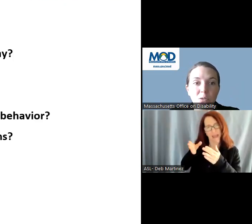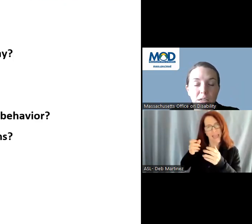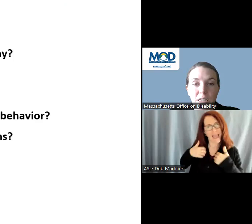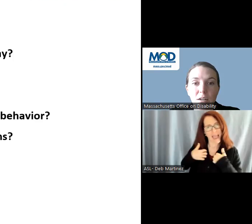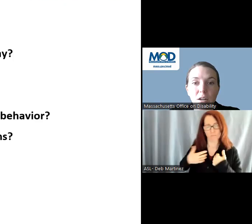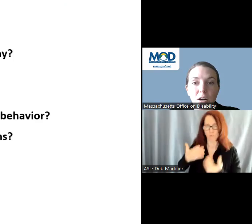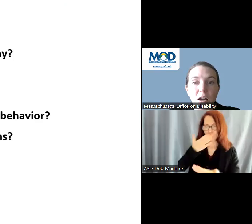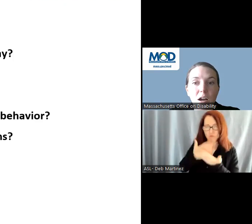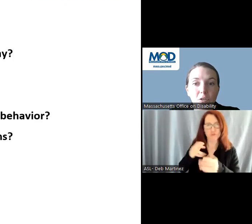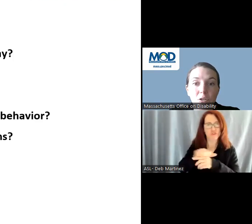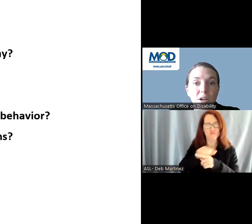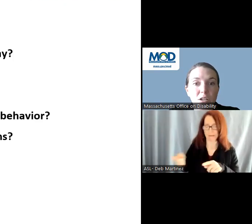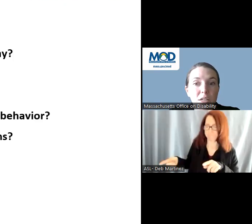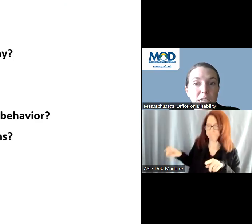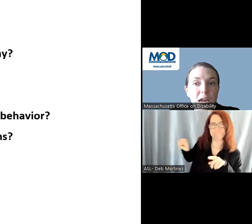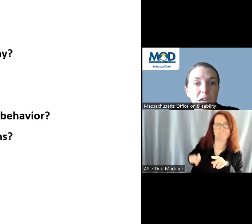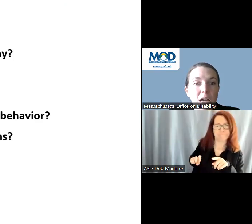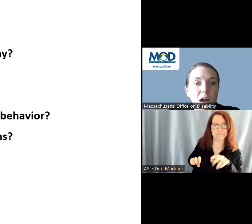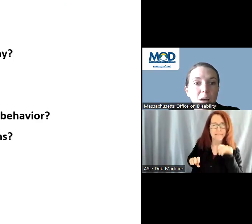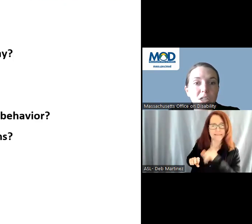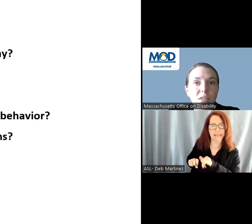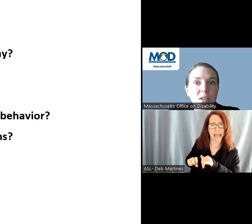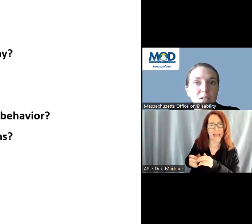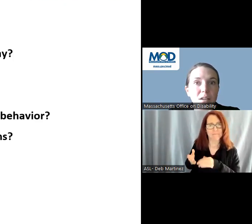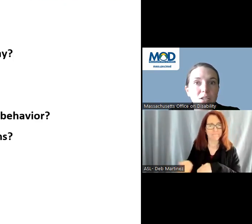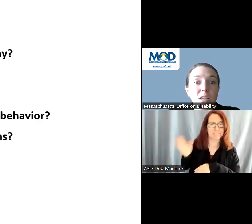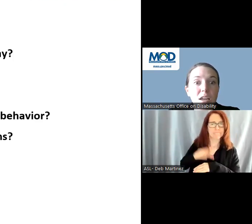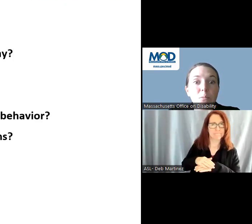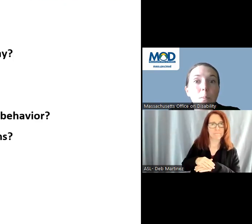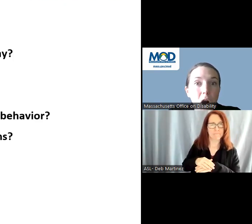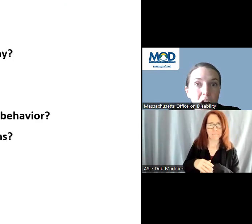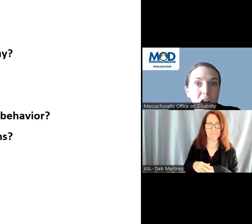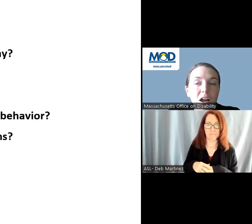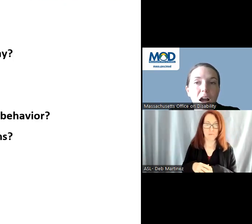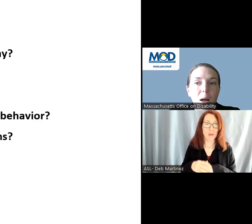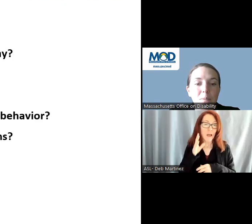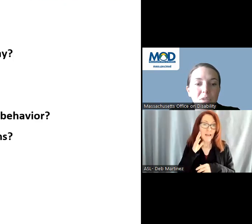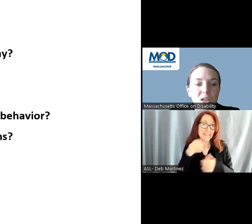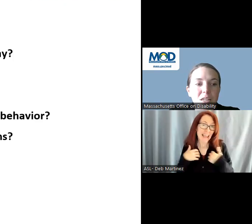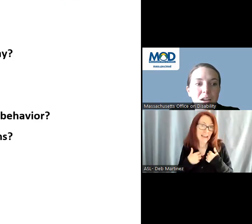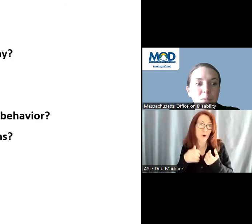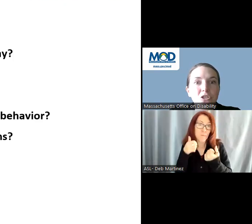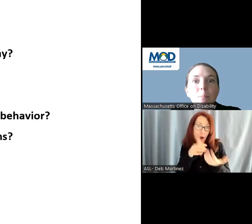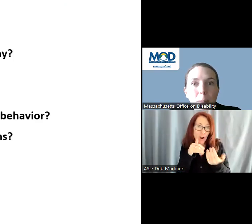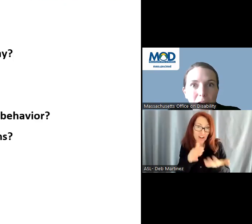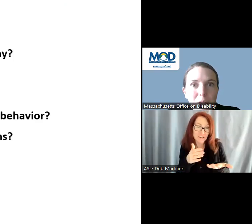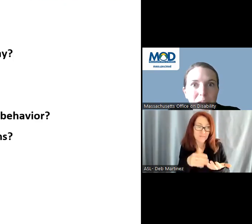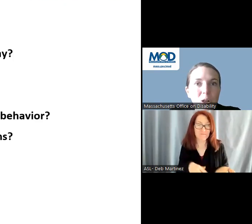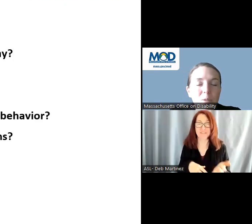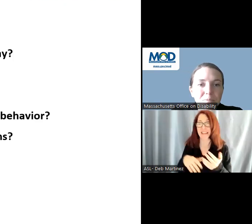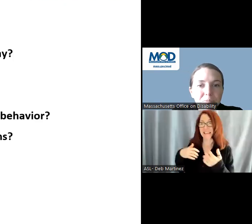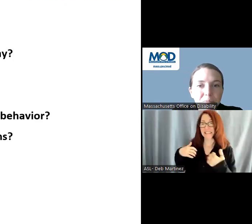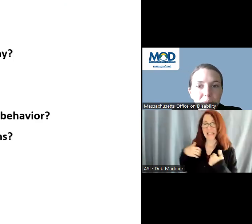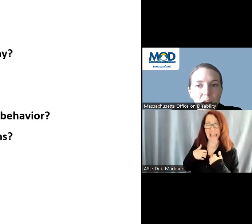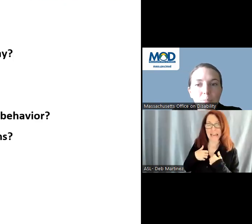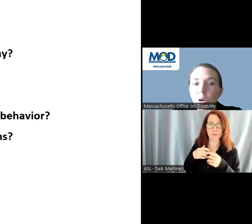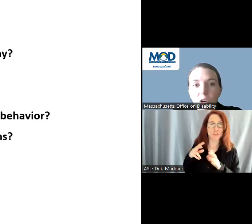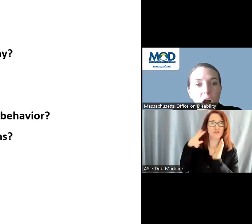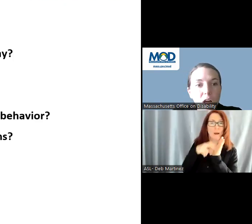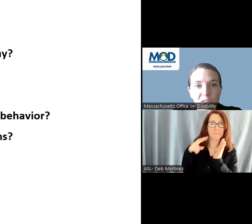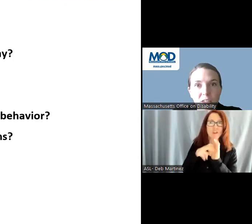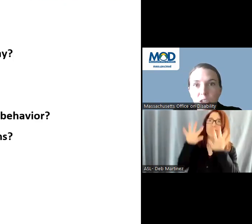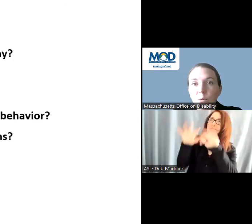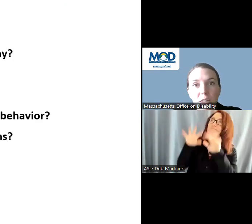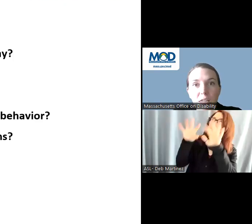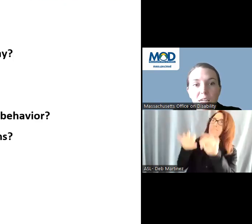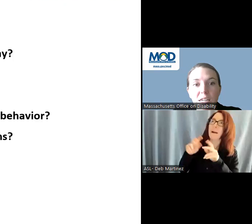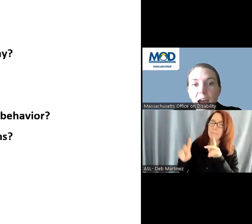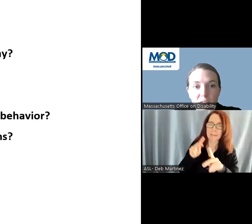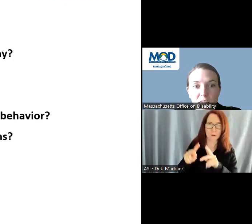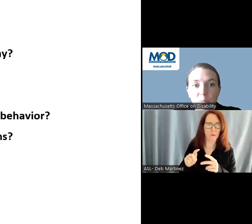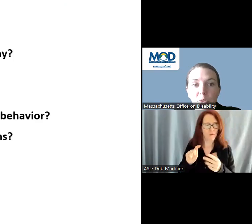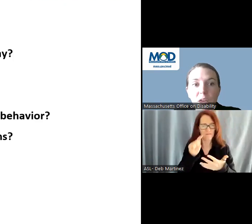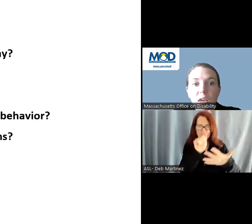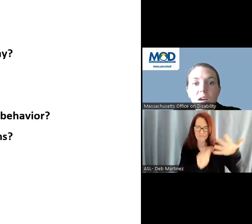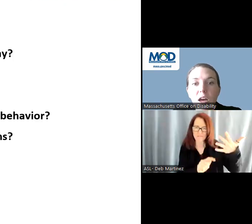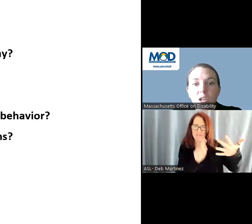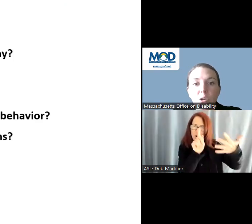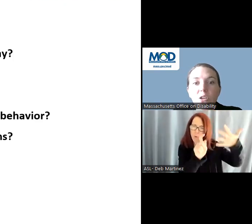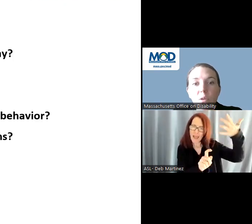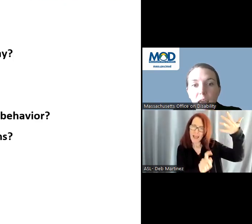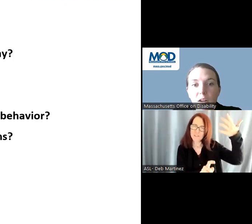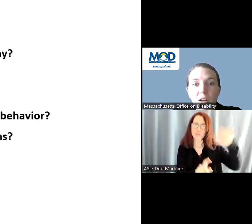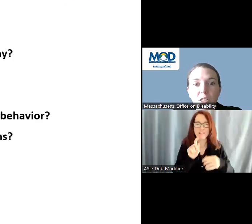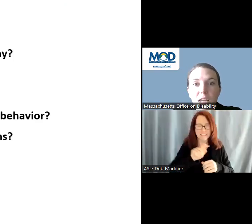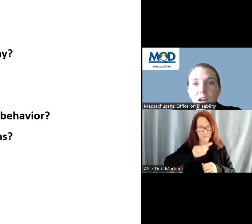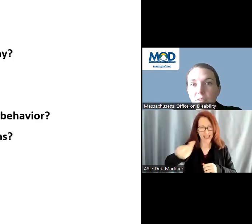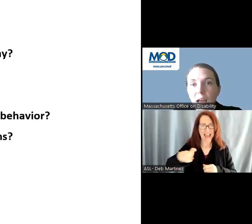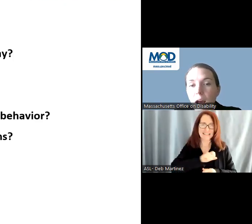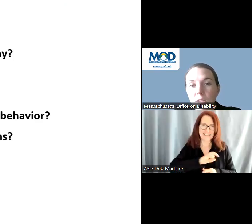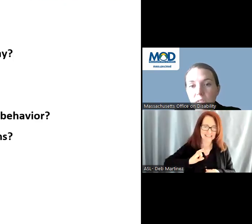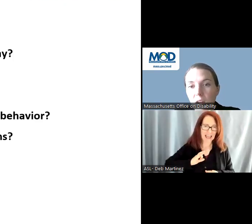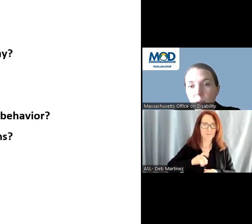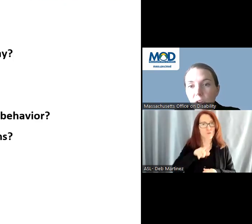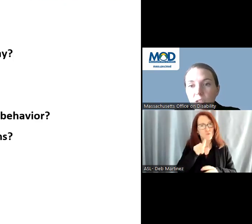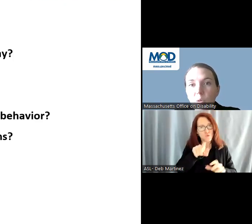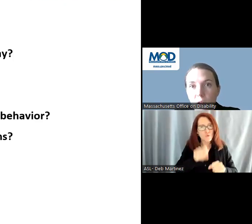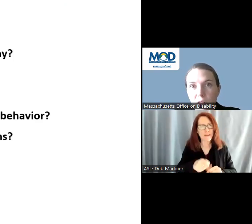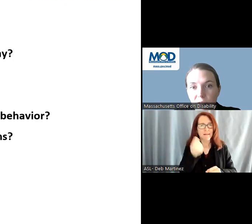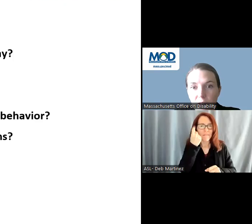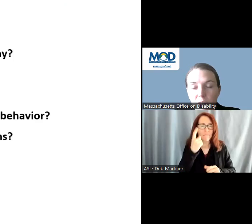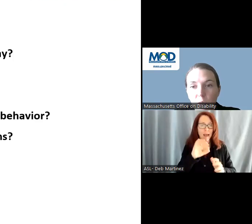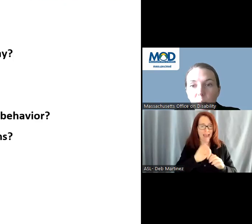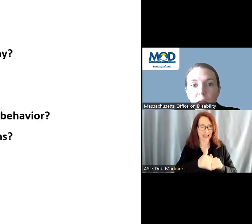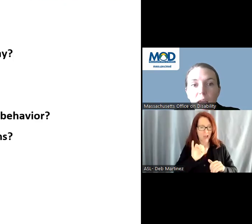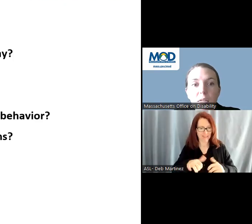duration of the day does the does the animal bark does the animal jump up on people